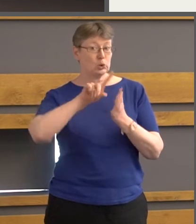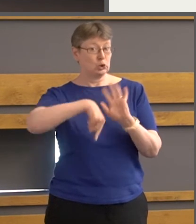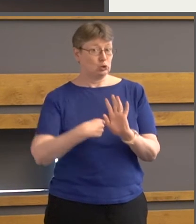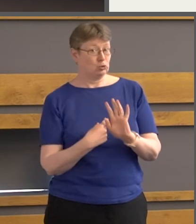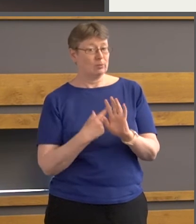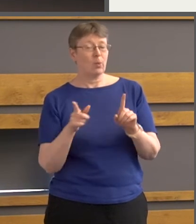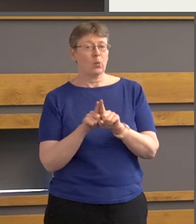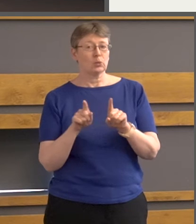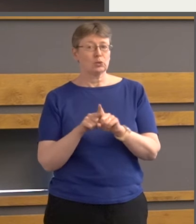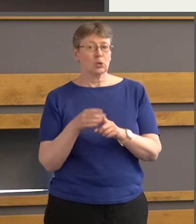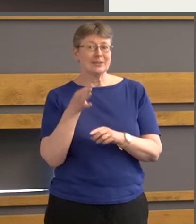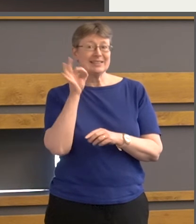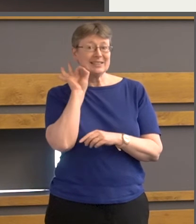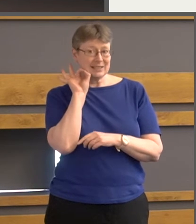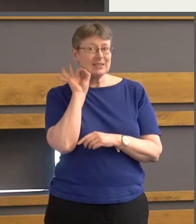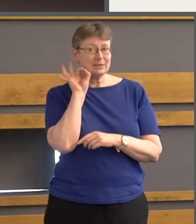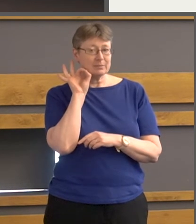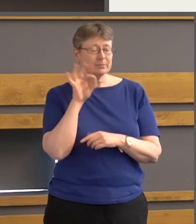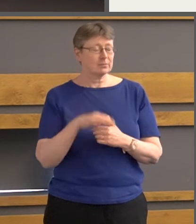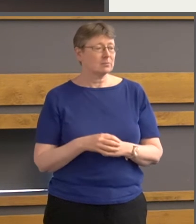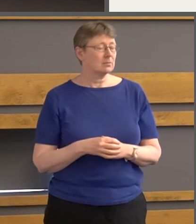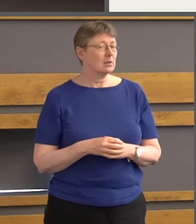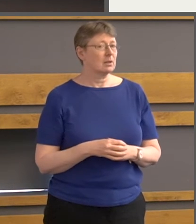And right from the foreman